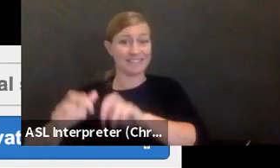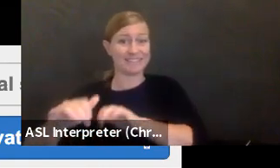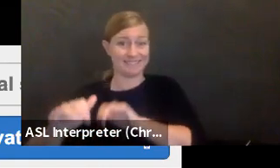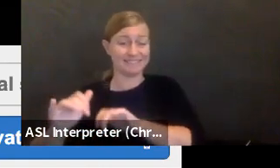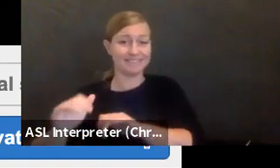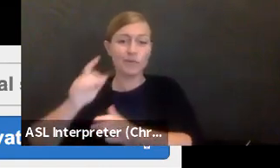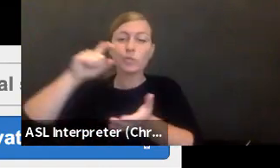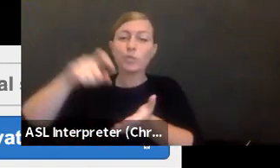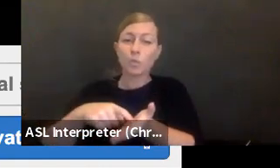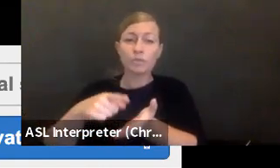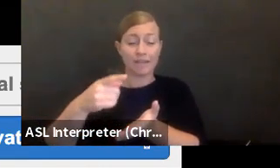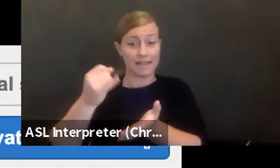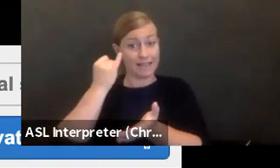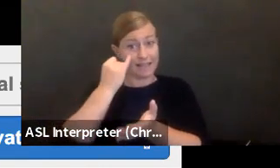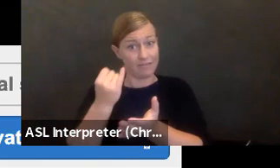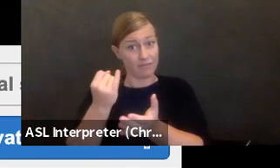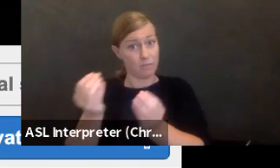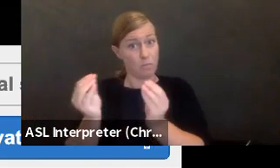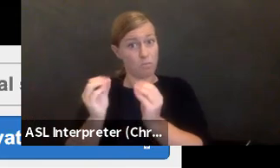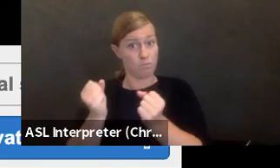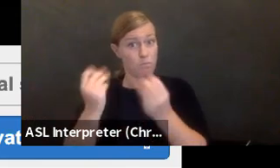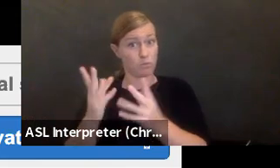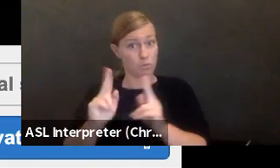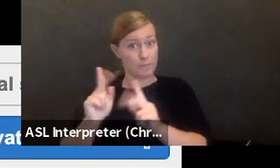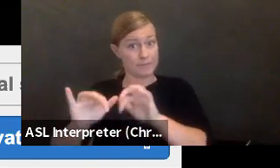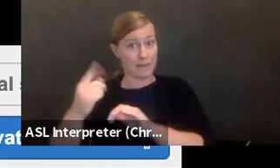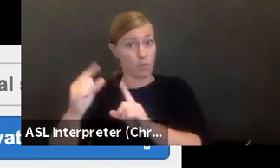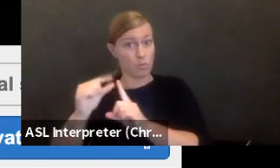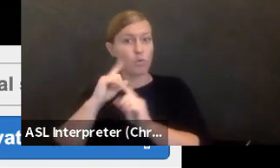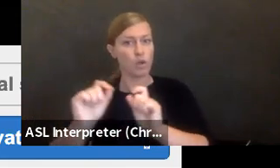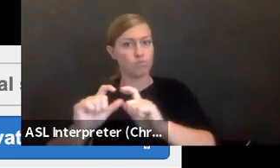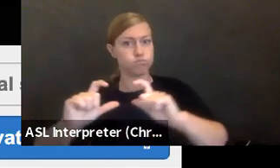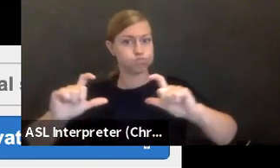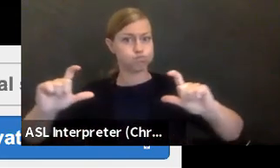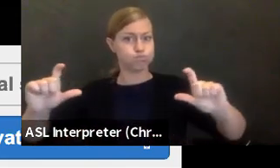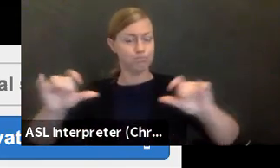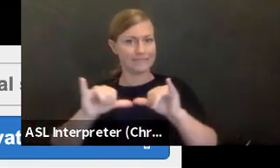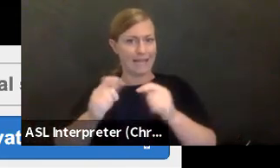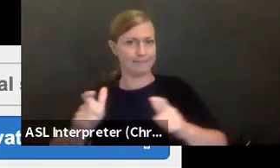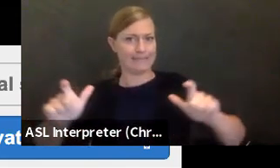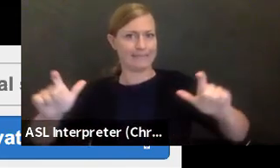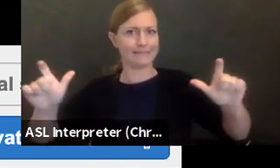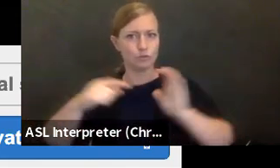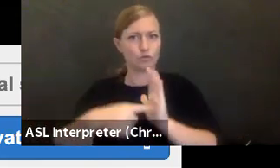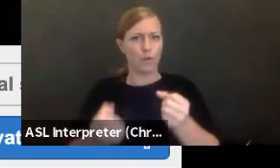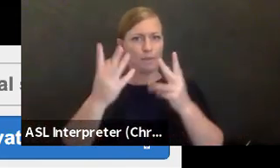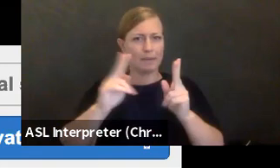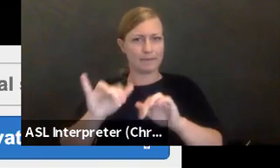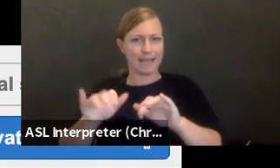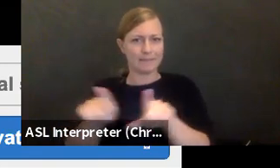the more words that come the bigger they will get